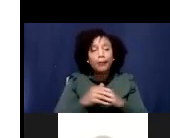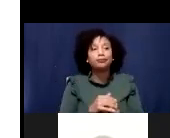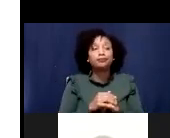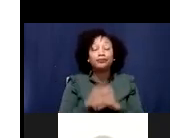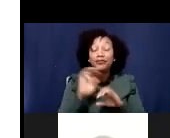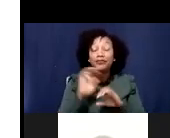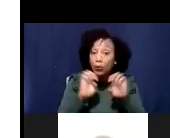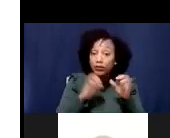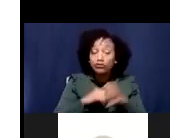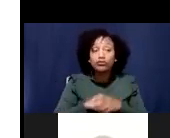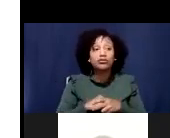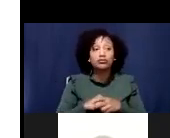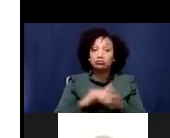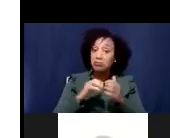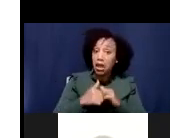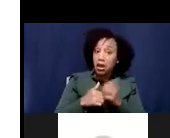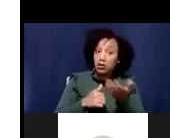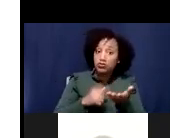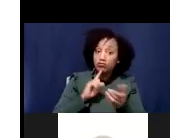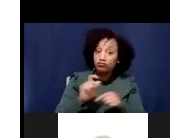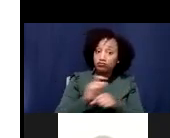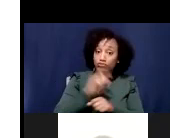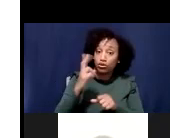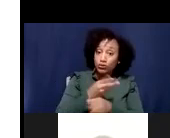and how you ended up actually spending the grant award.